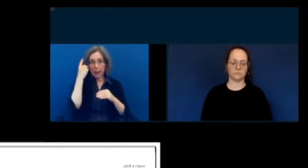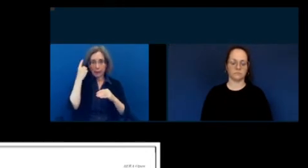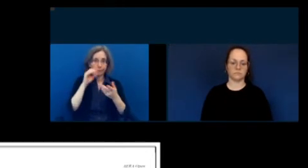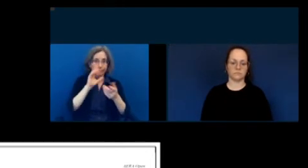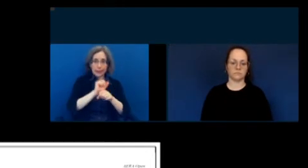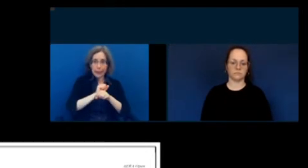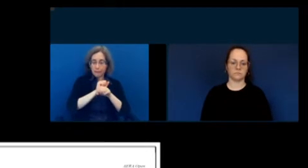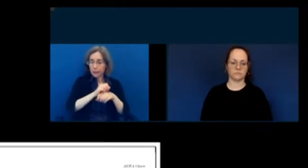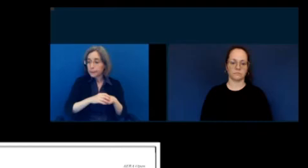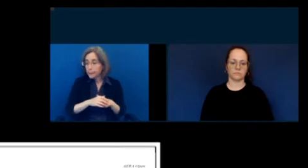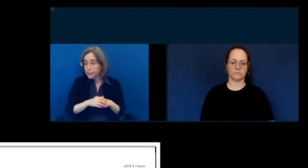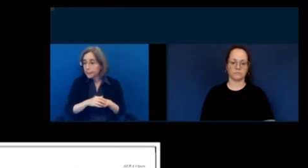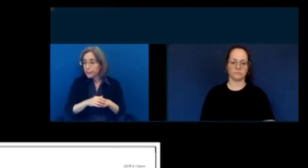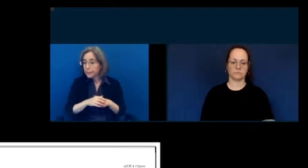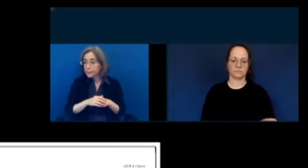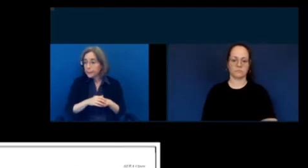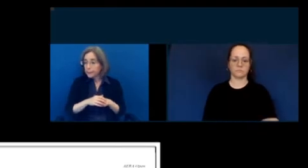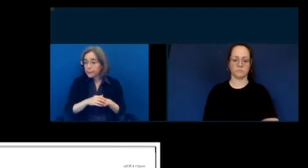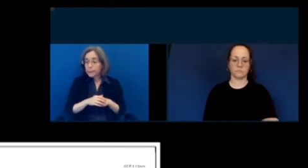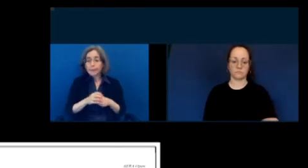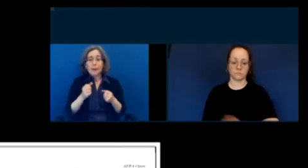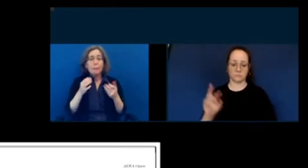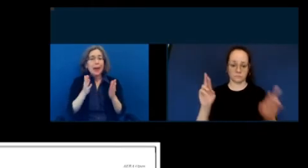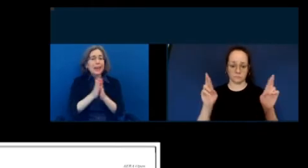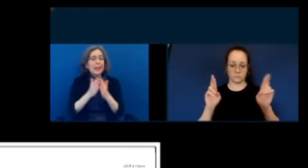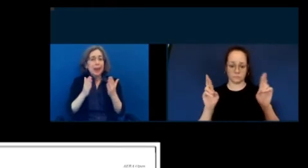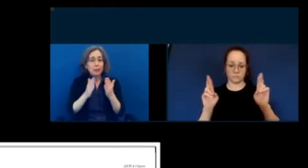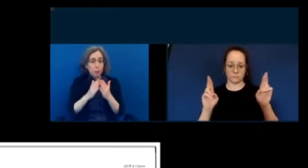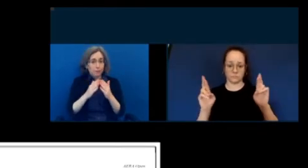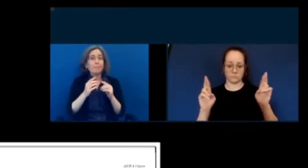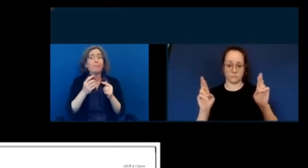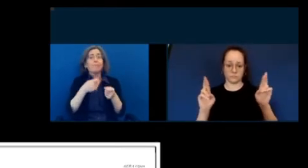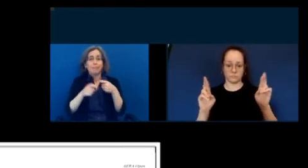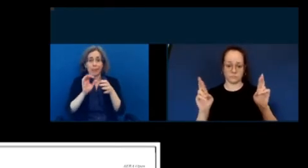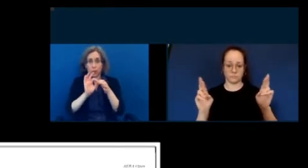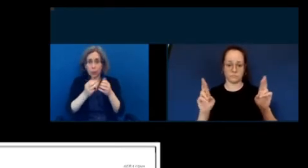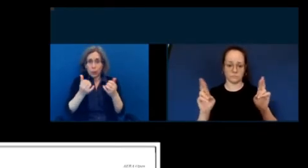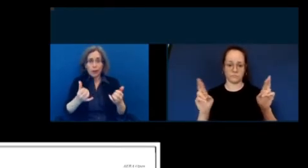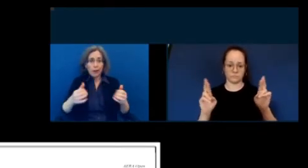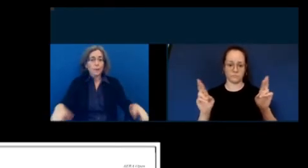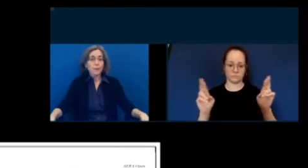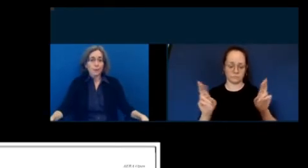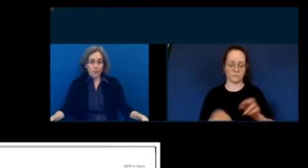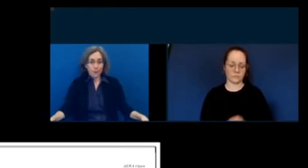BOTH PAST AND PRESENT ARE FULL OF VISUAL GENDER BIAS, FOR EXAMPLE, GRAY'S ANATOMY, ONLY